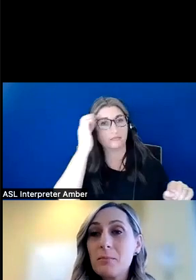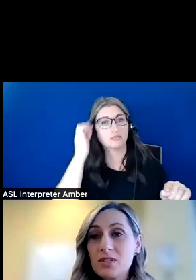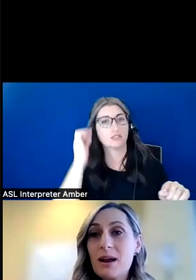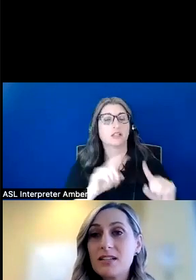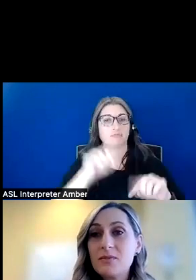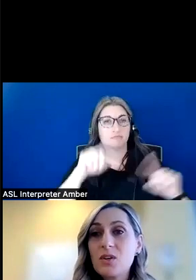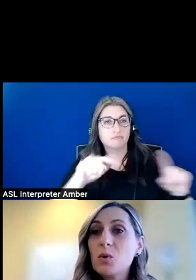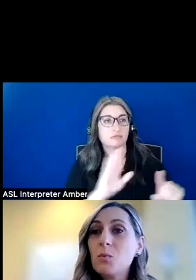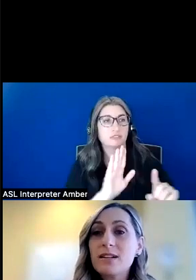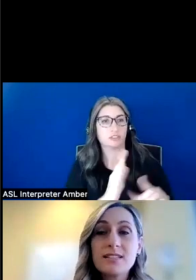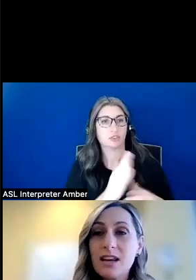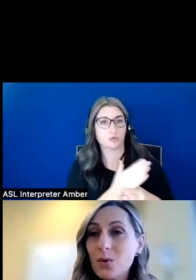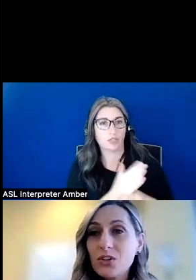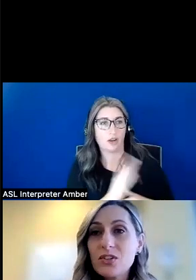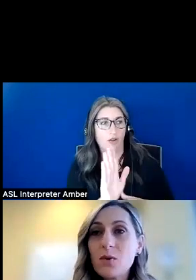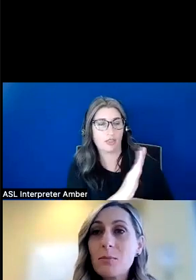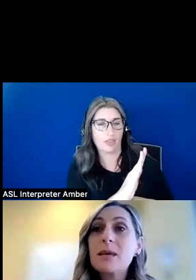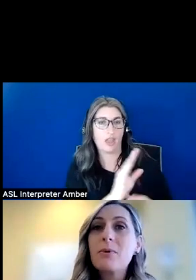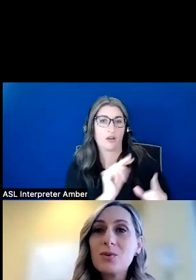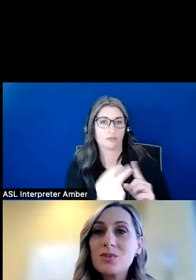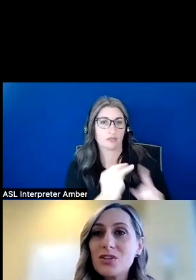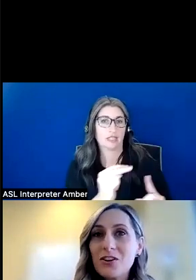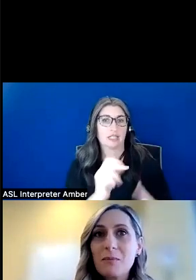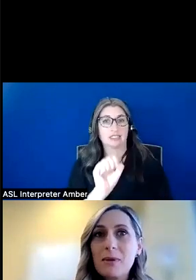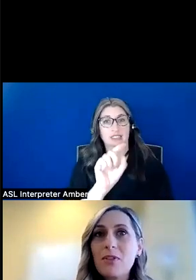perspectives, so you want stakeholders—the people that you've served, the people that